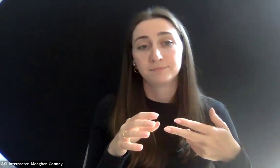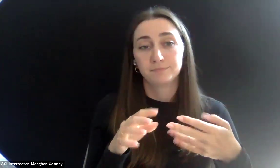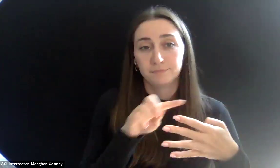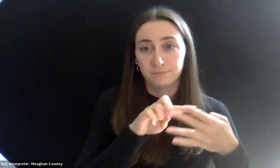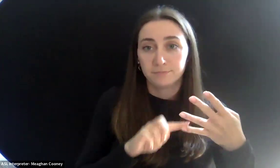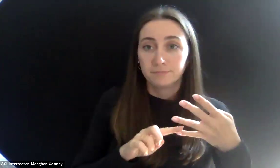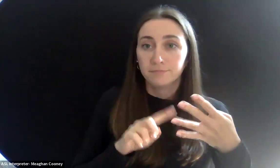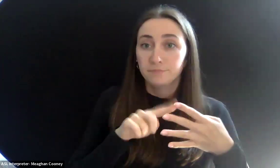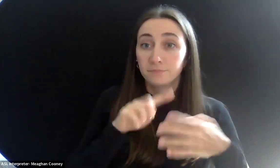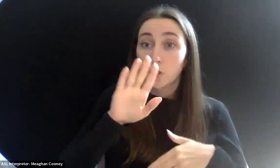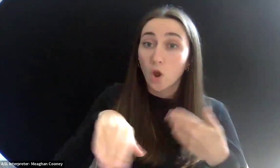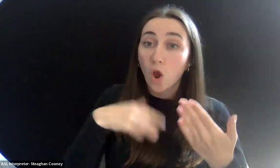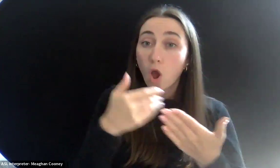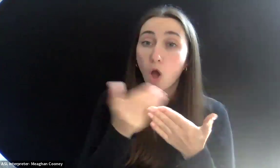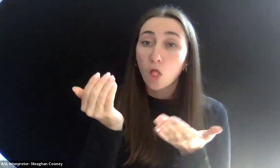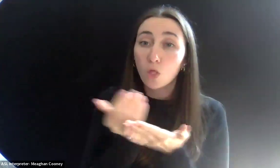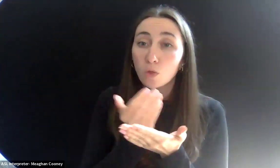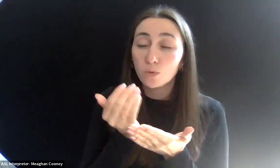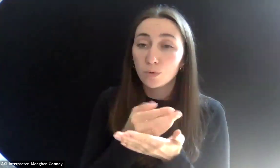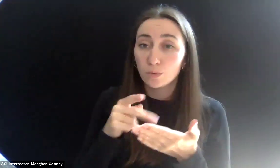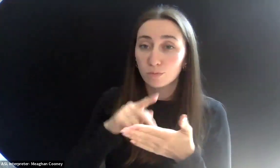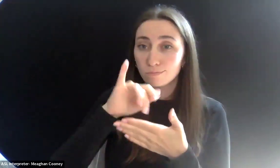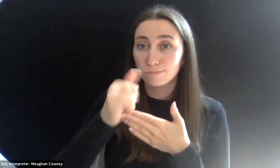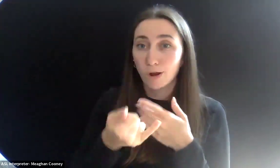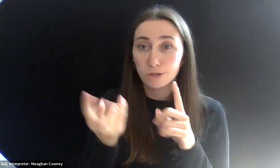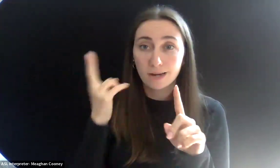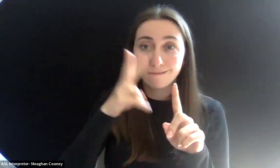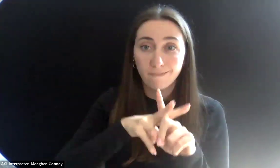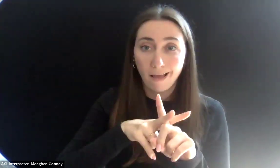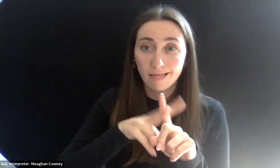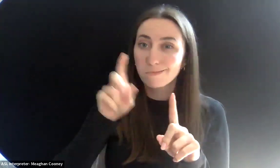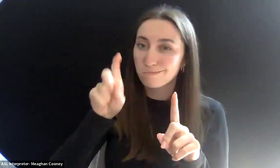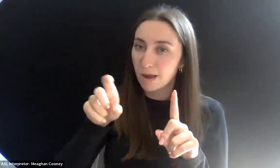must attach the output report from the Climate resilience tool.